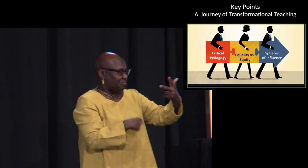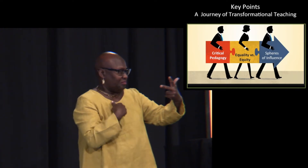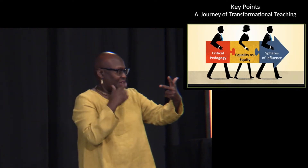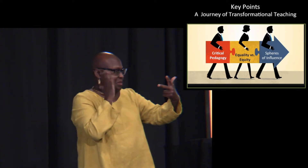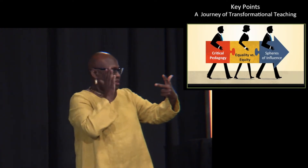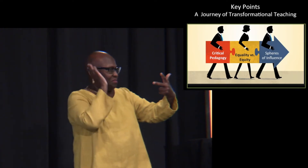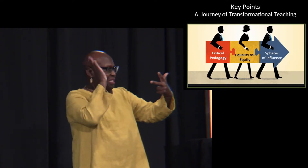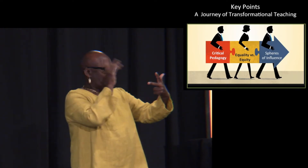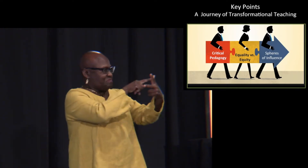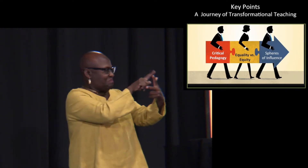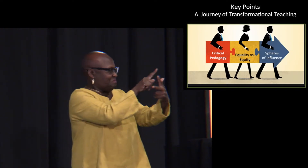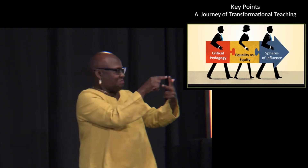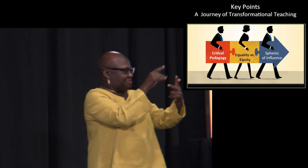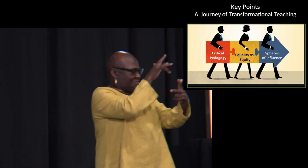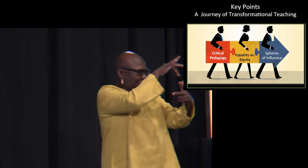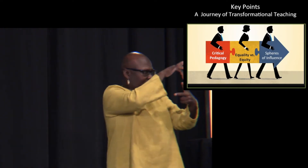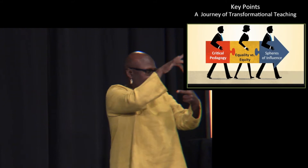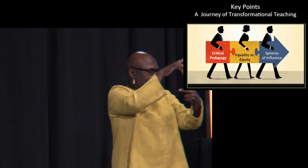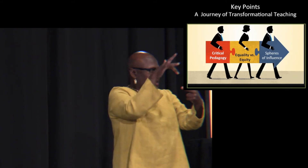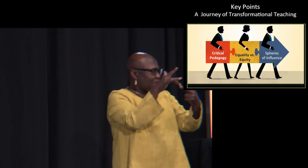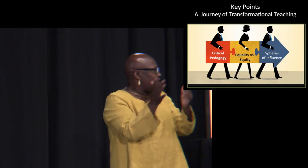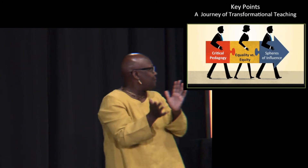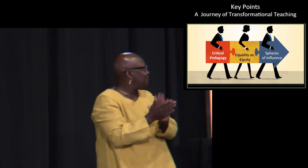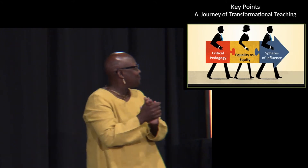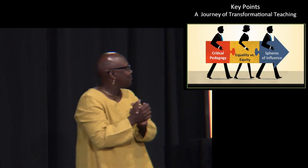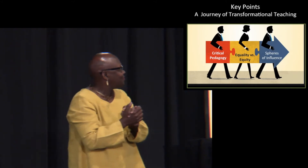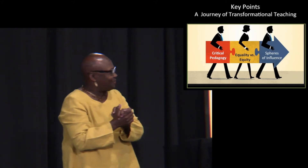which I will sign as the abbreviation CP.